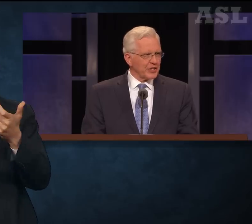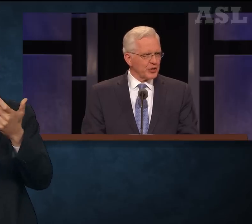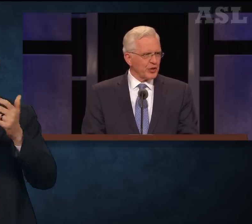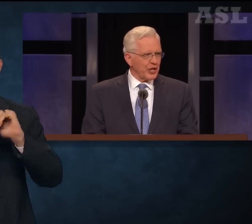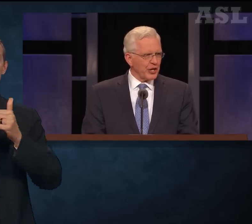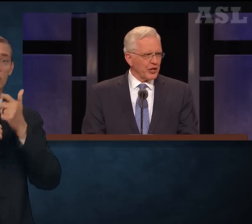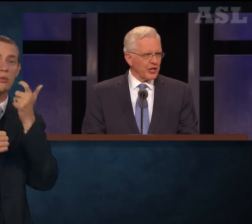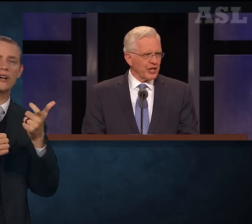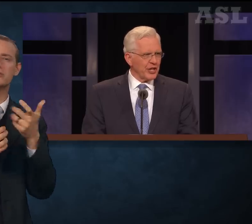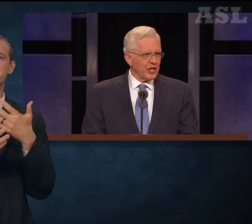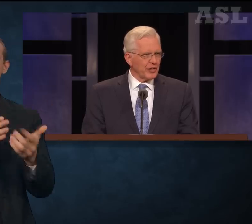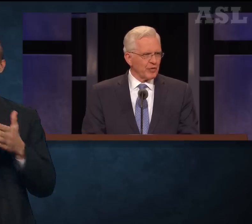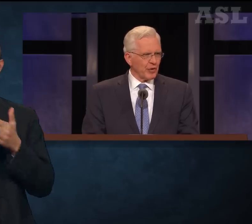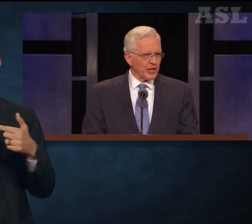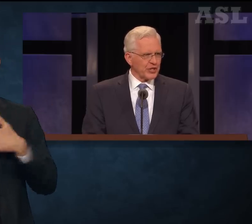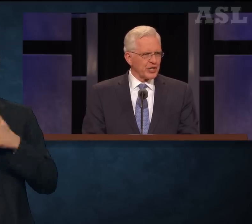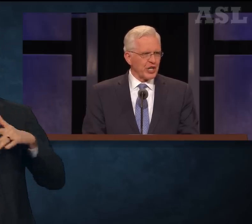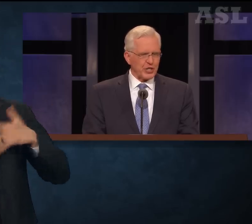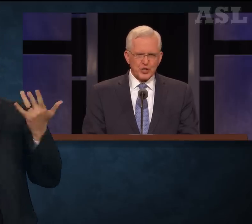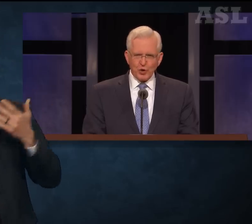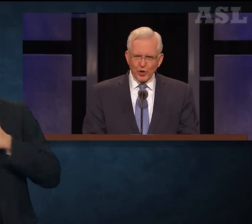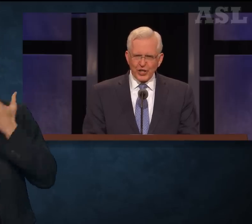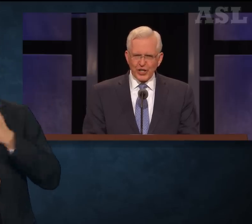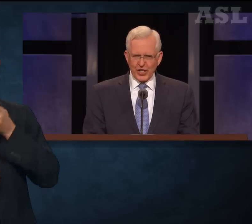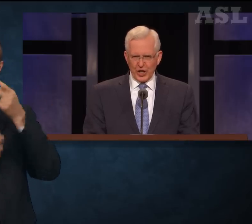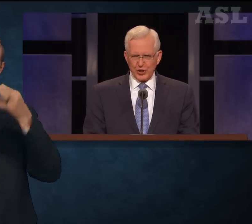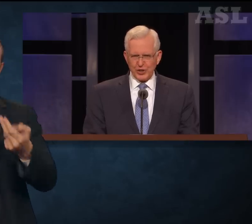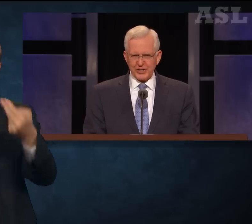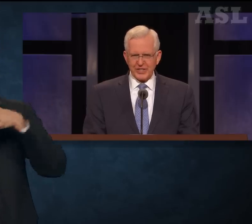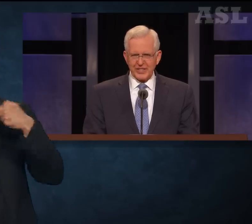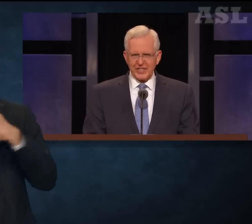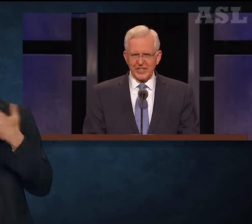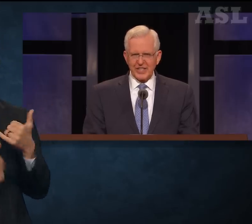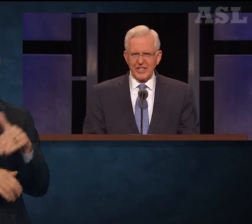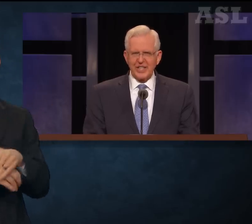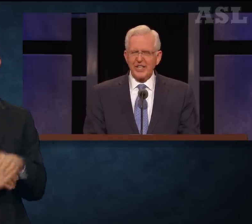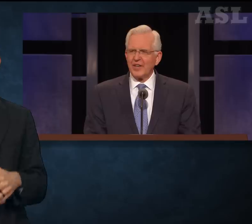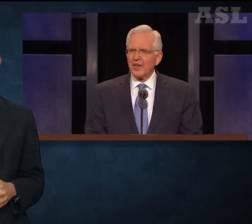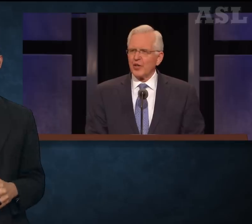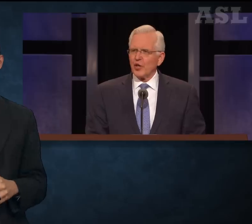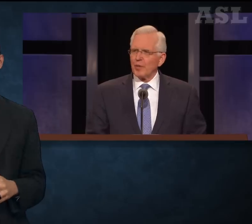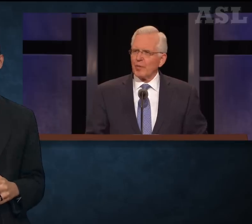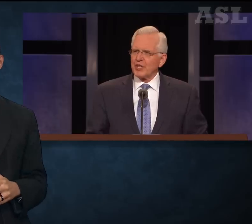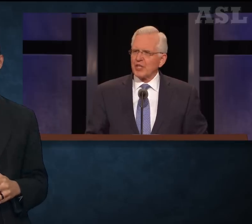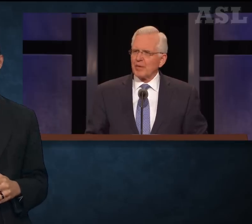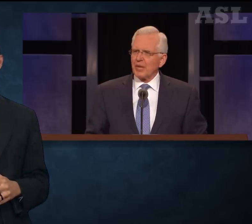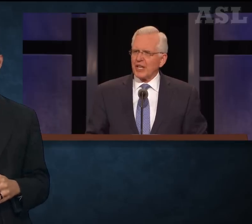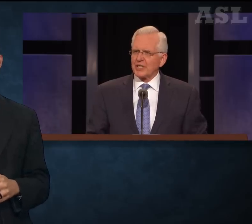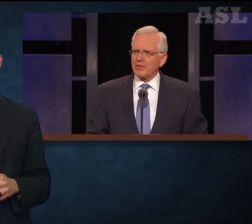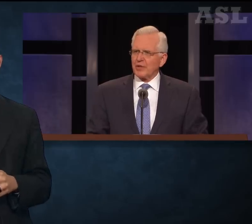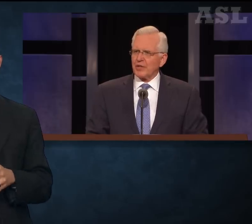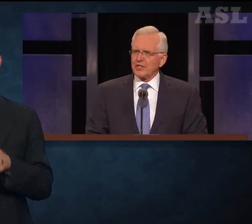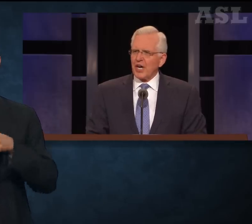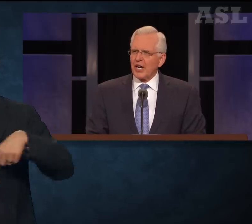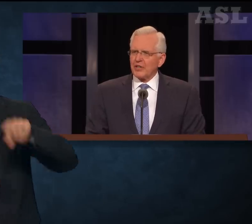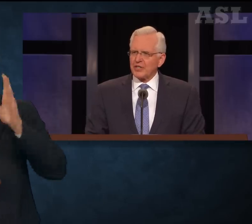WHEREVER YOU ARE, AND HOWEVER